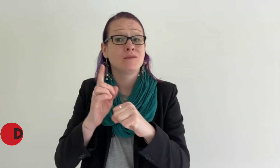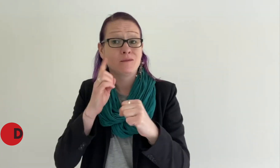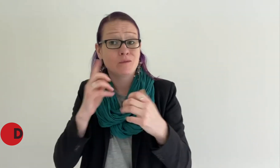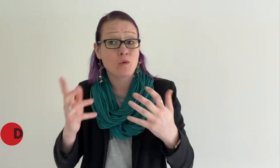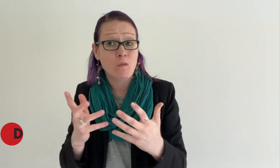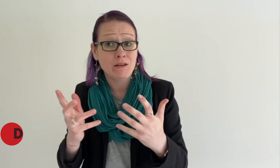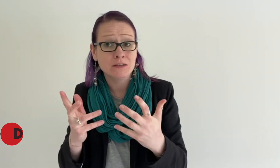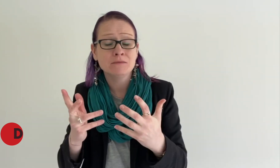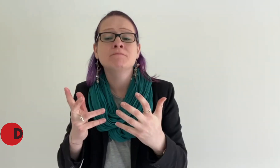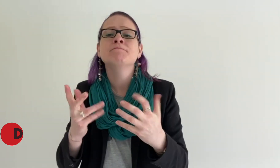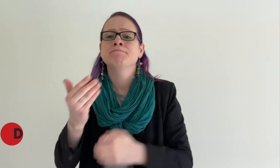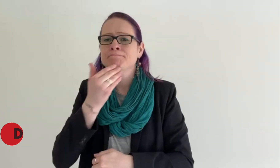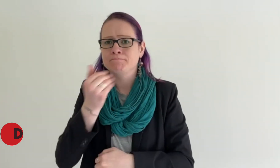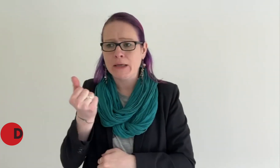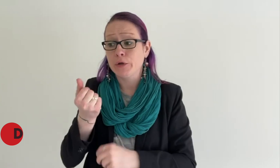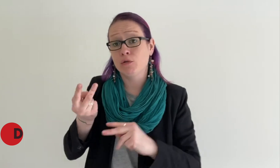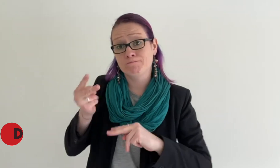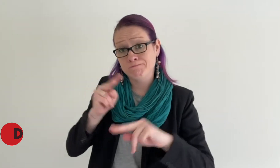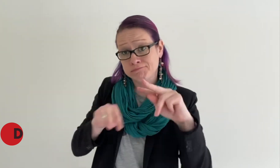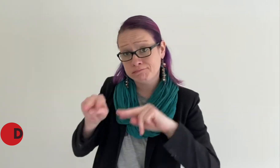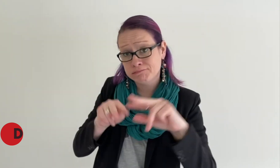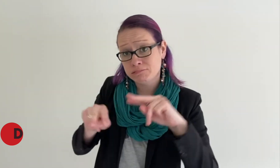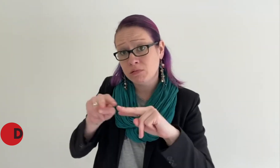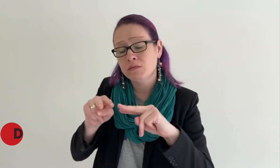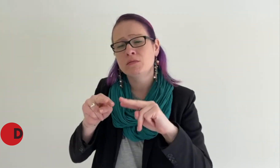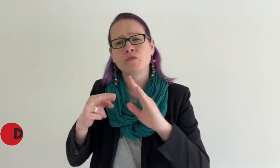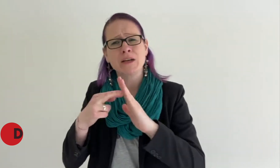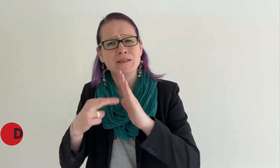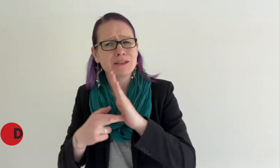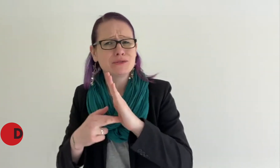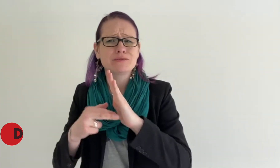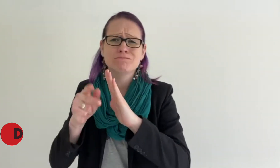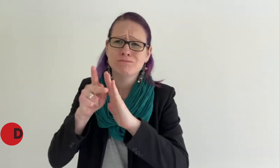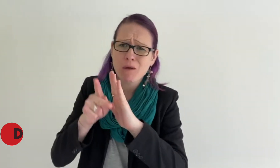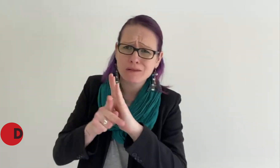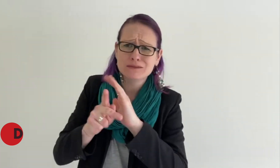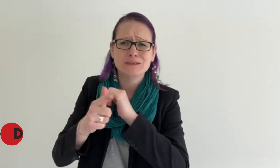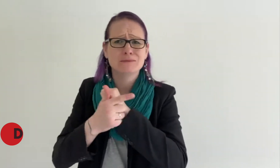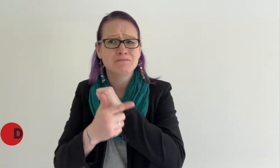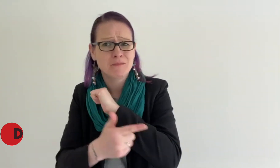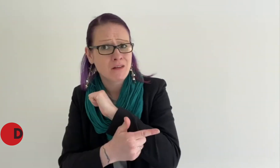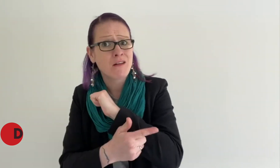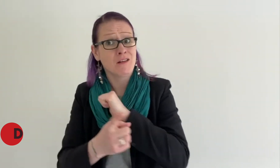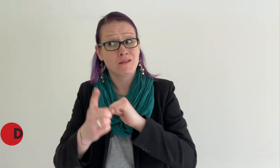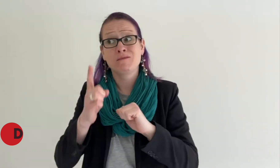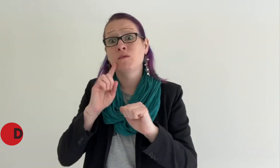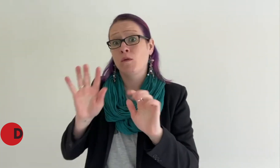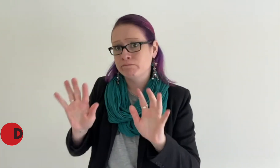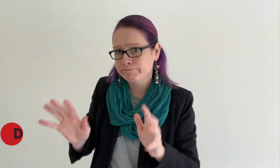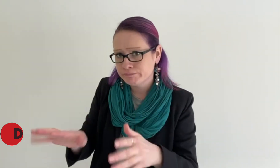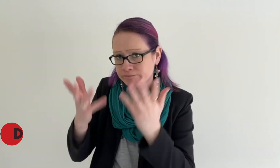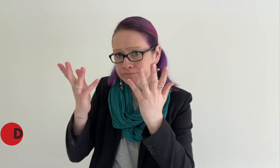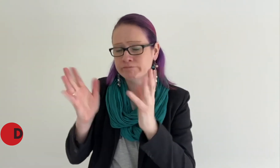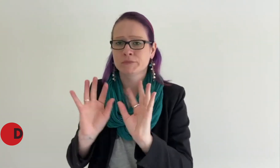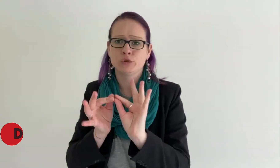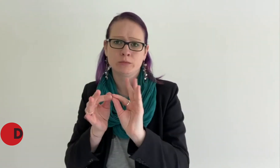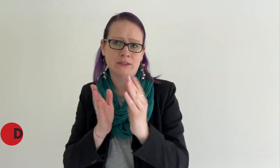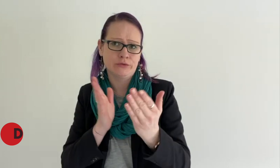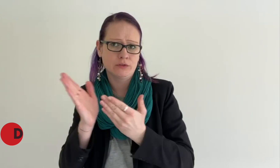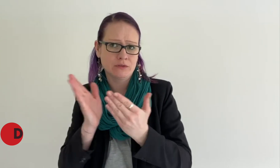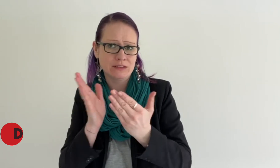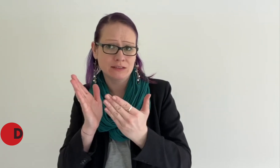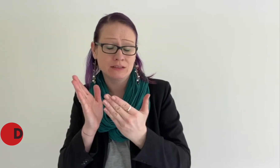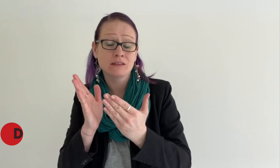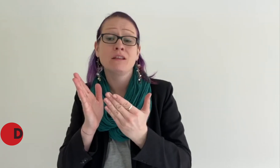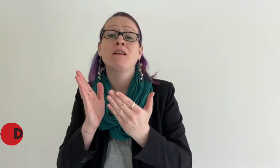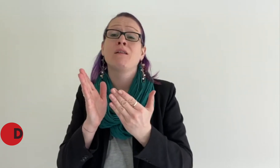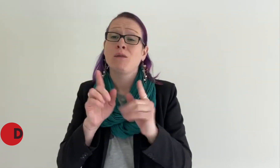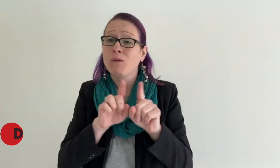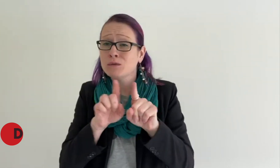for better regulations, policies and laws to improve interpreting services